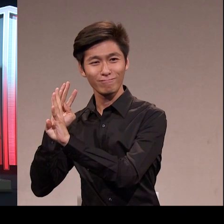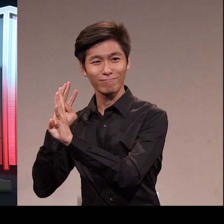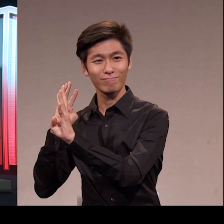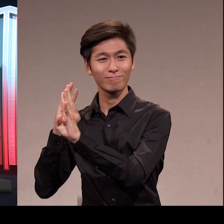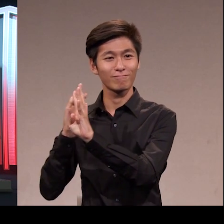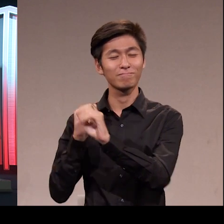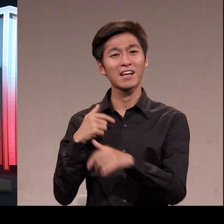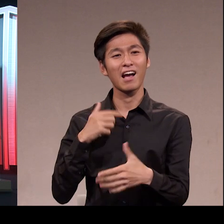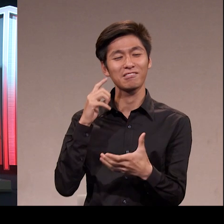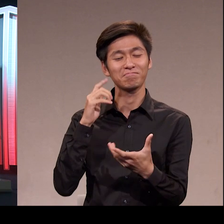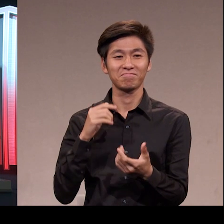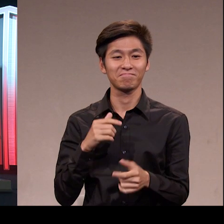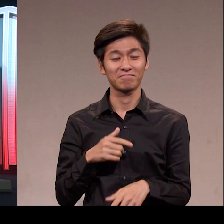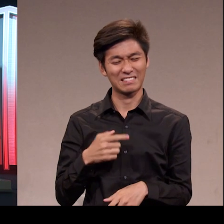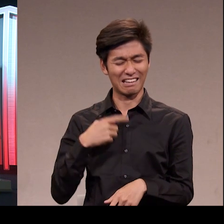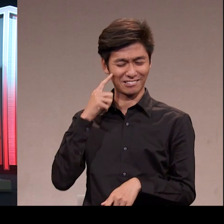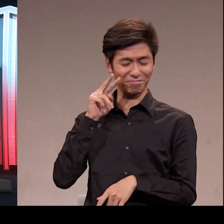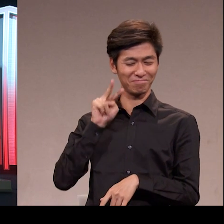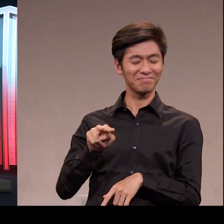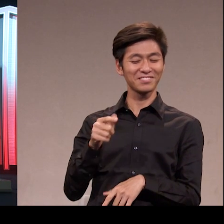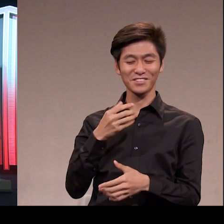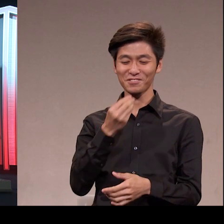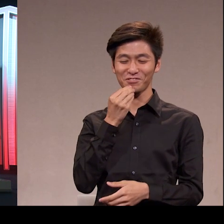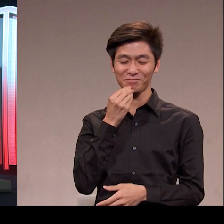I believed that the food must be delicious and reasonably priced.